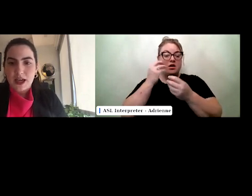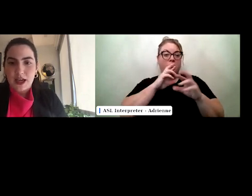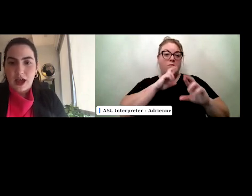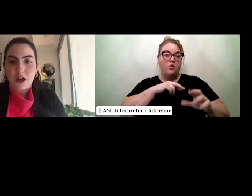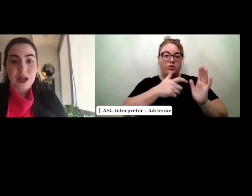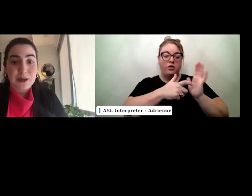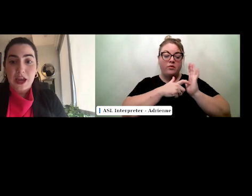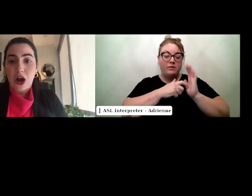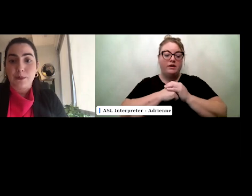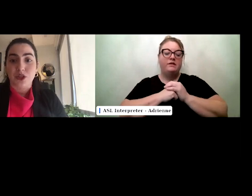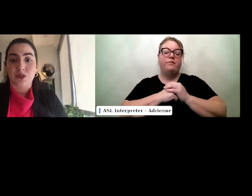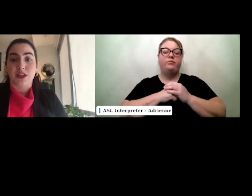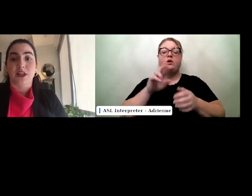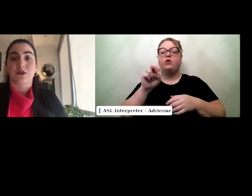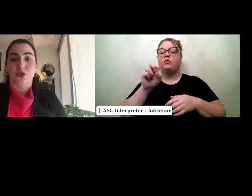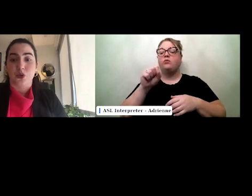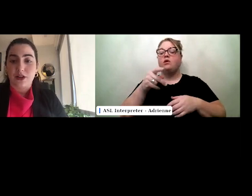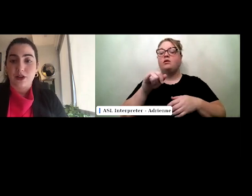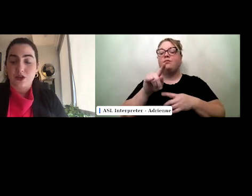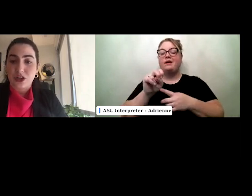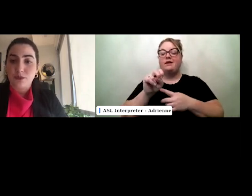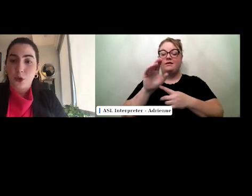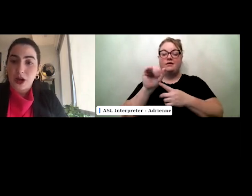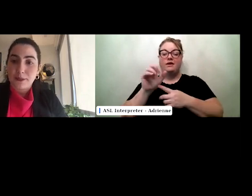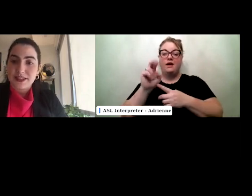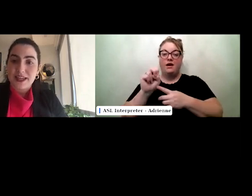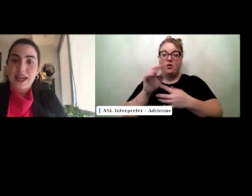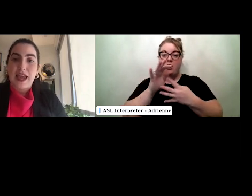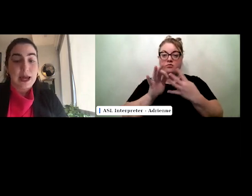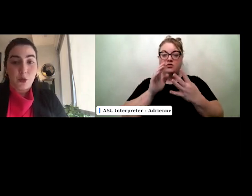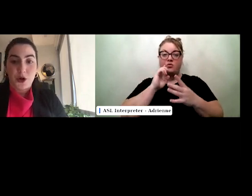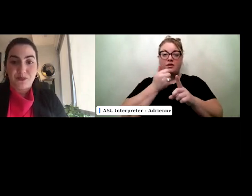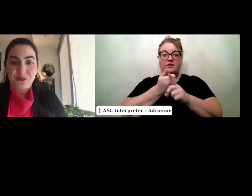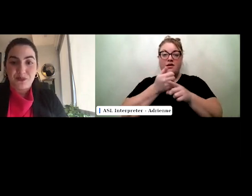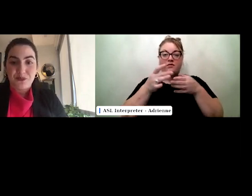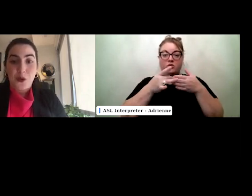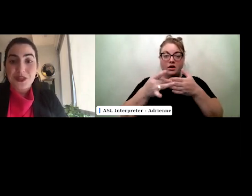Respite, care, options within self direct programs and more.